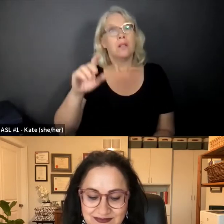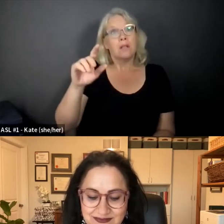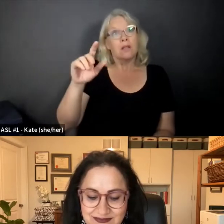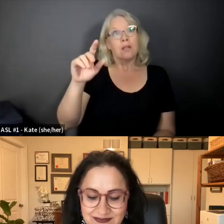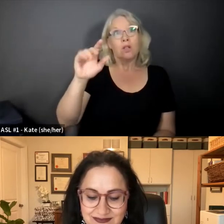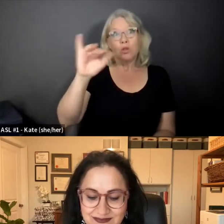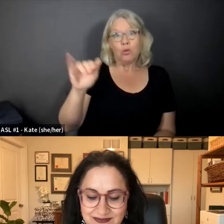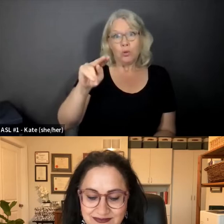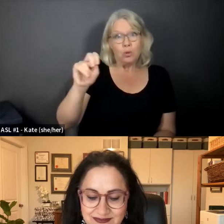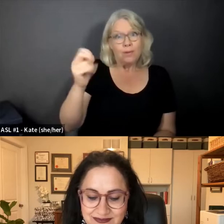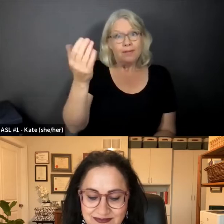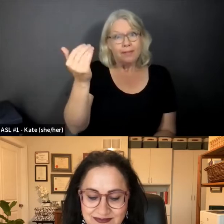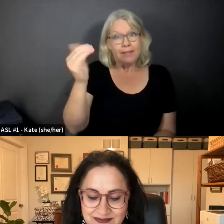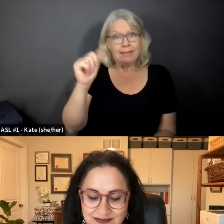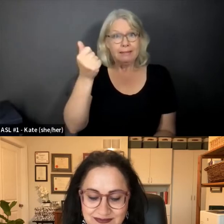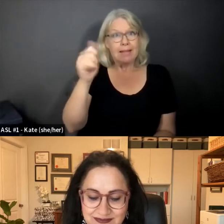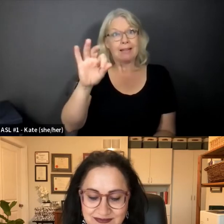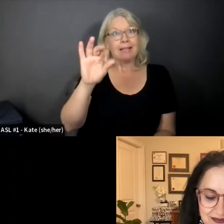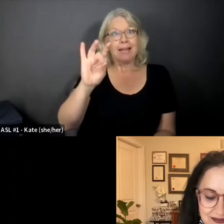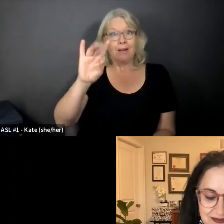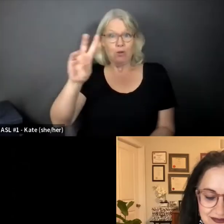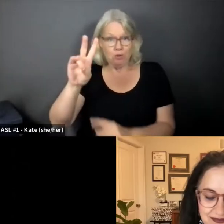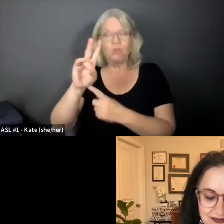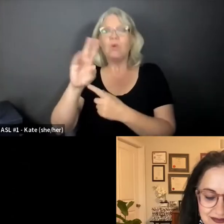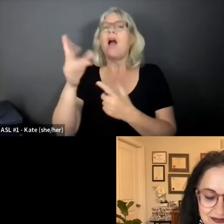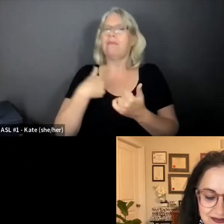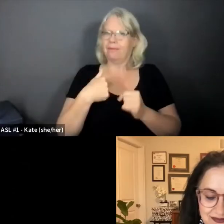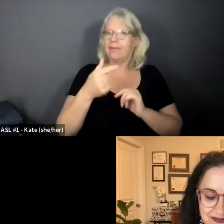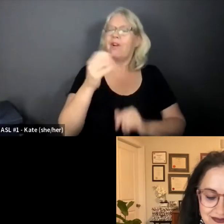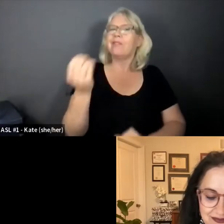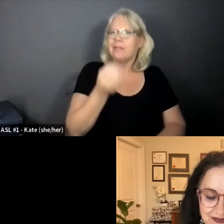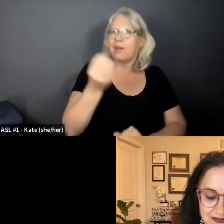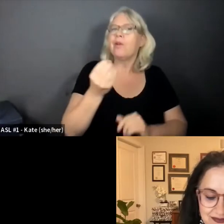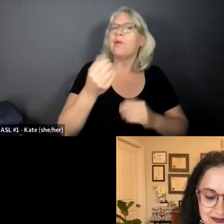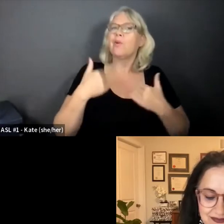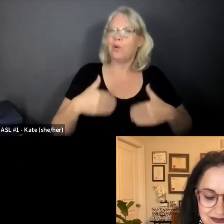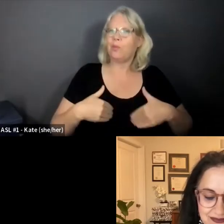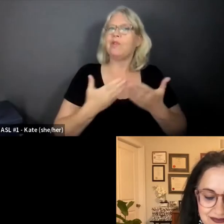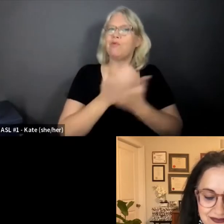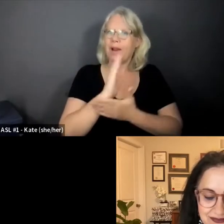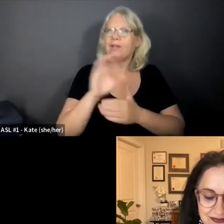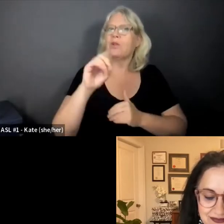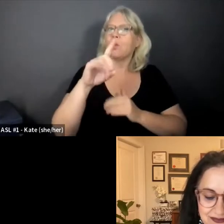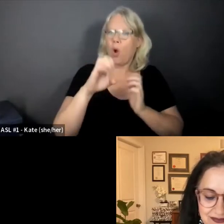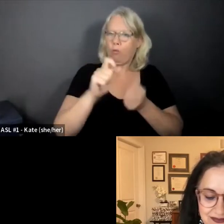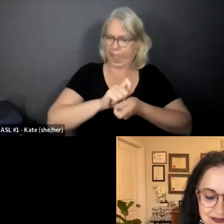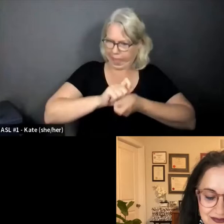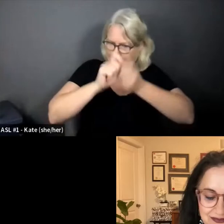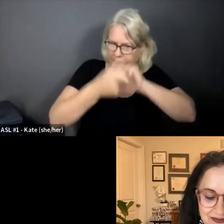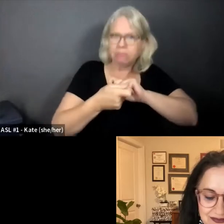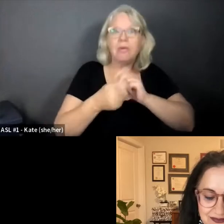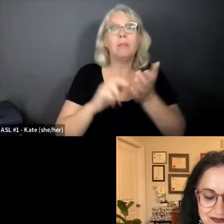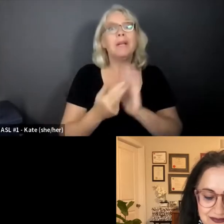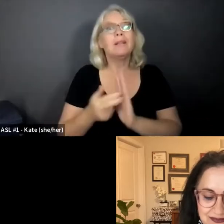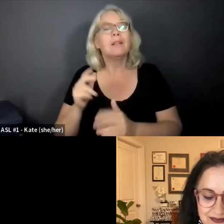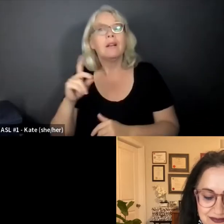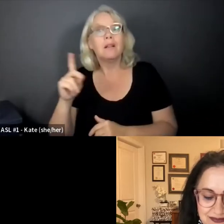DISABILITY AS A PROHIBITED GROUND OF DISCRIMINATION. THIS WAS A MONUMENTAL MOMENT FOR THE DISABILITY RIGHTS MOVEMENT.